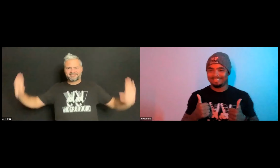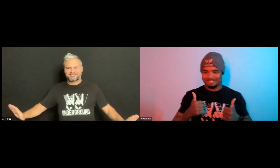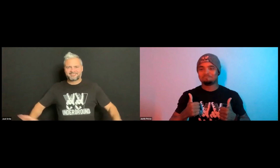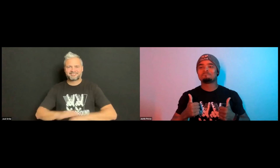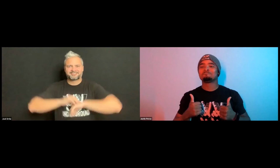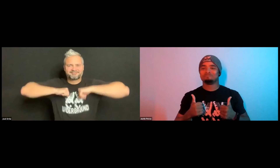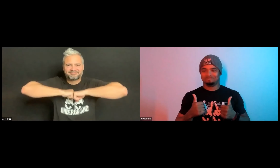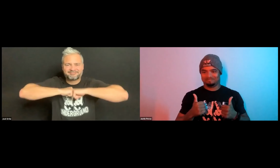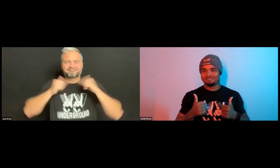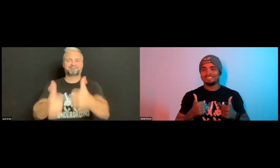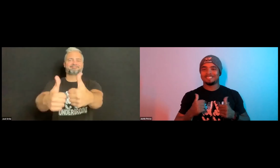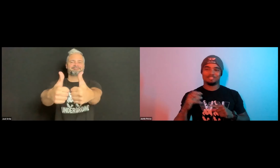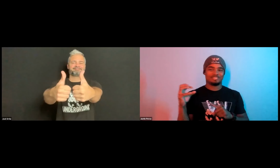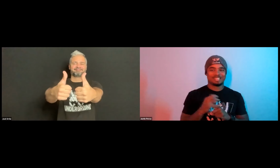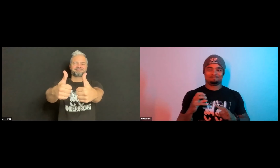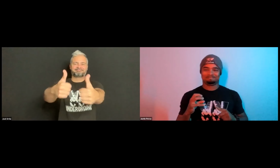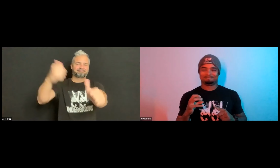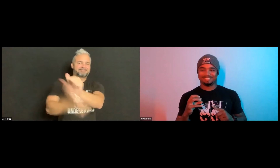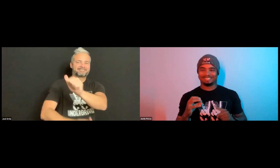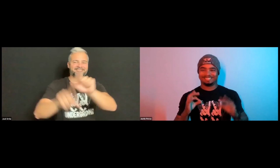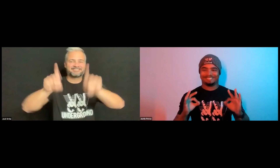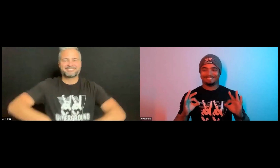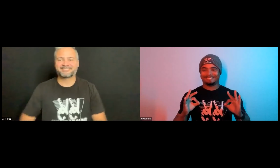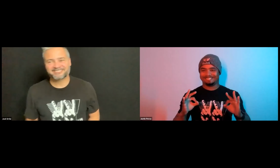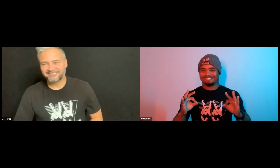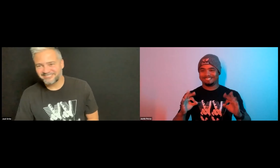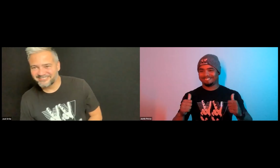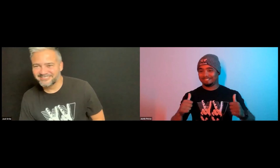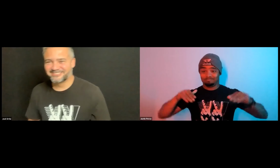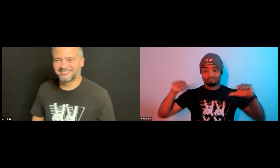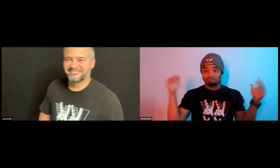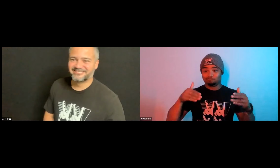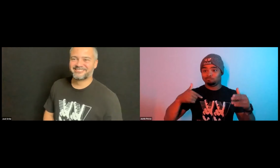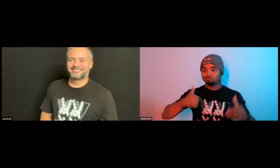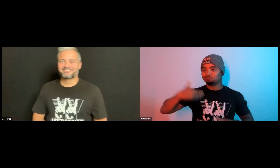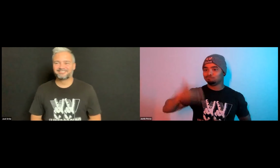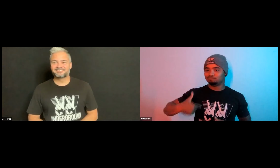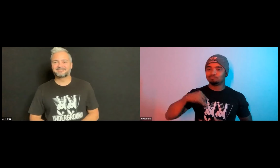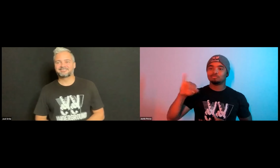Very clear, awesome signing space. Okay. We passed the test.